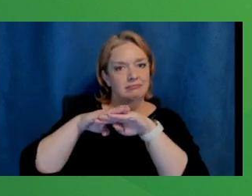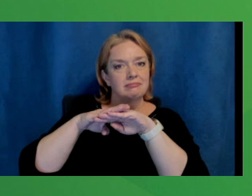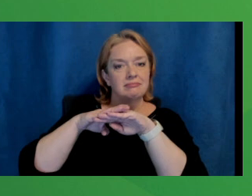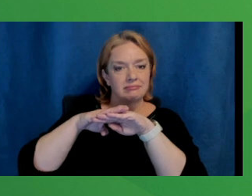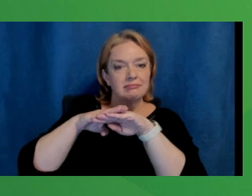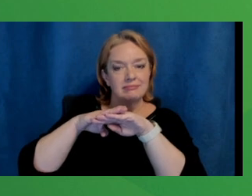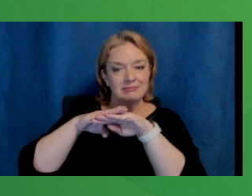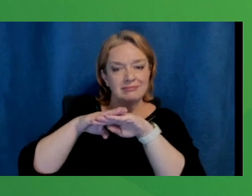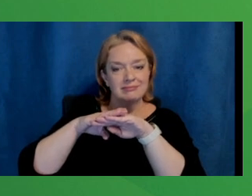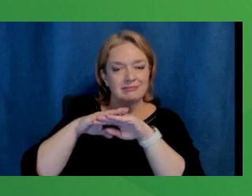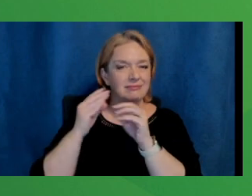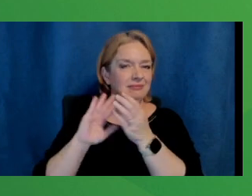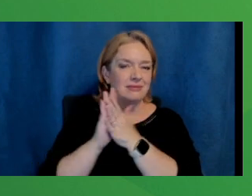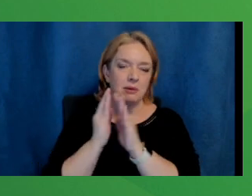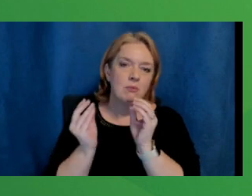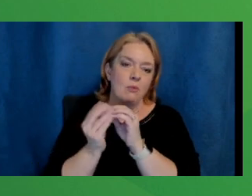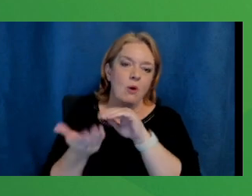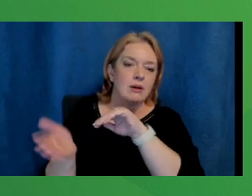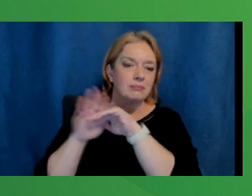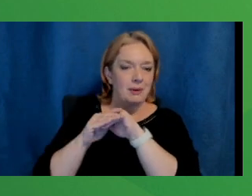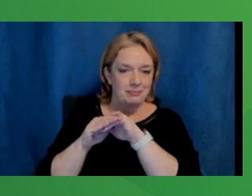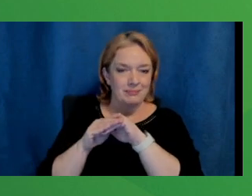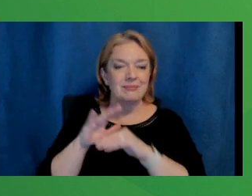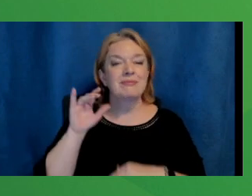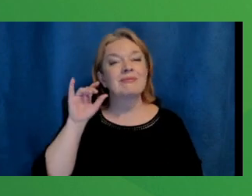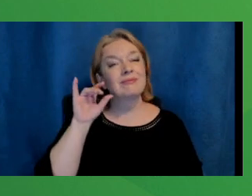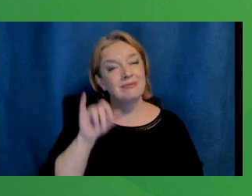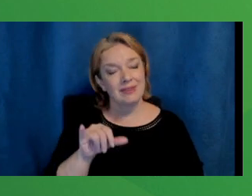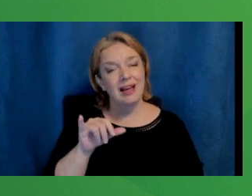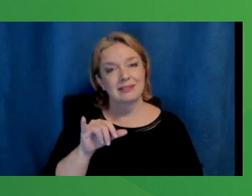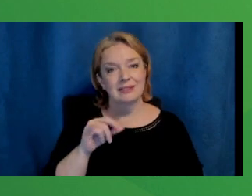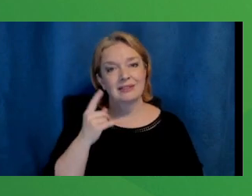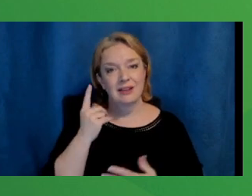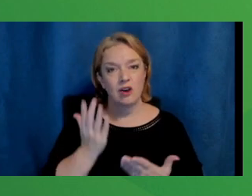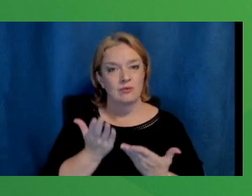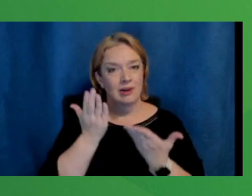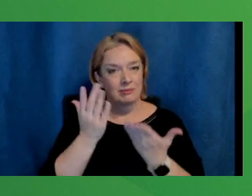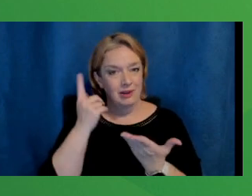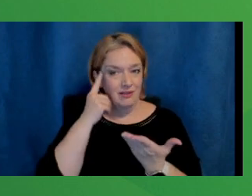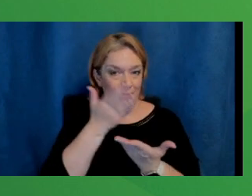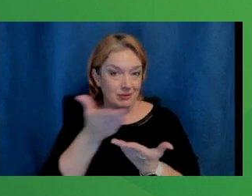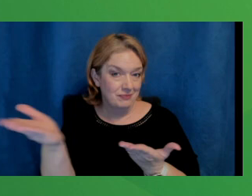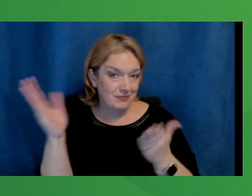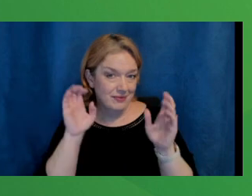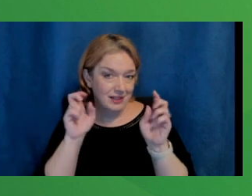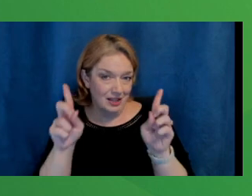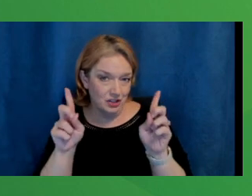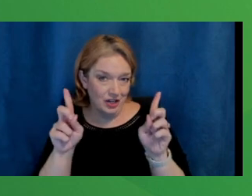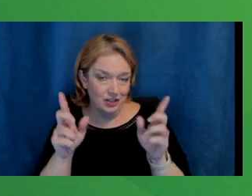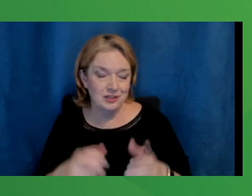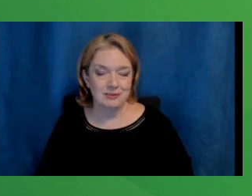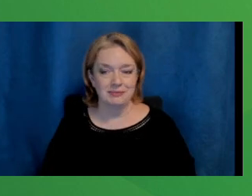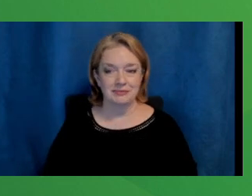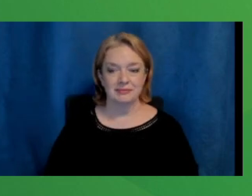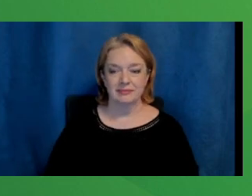greater. And so that's certainly a recommendation there for our educators out there. And so thank